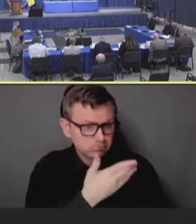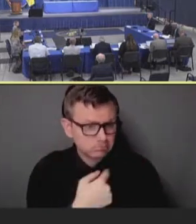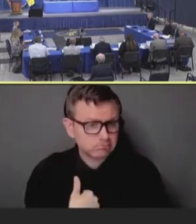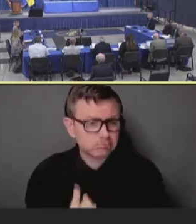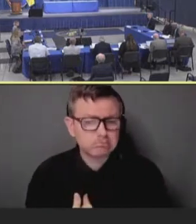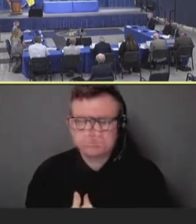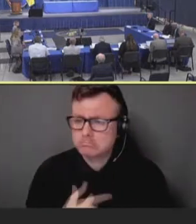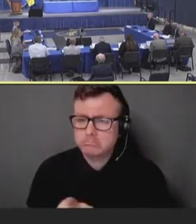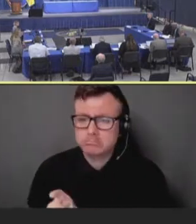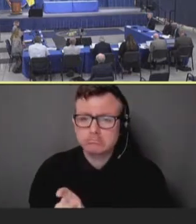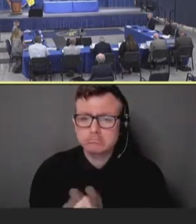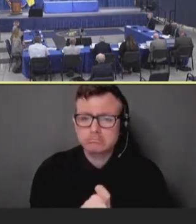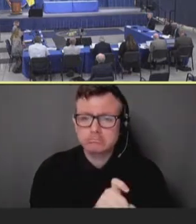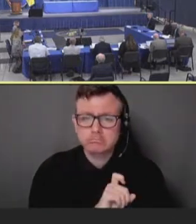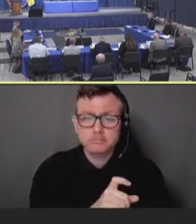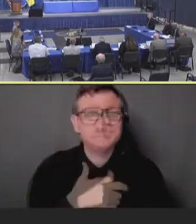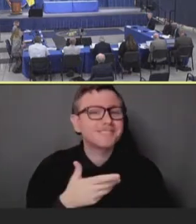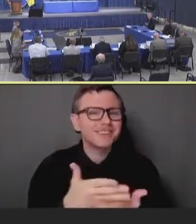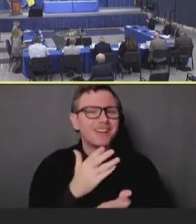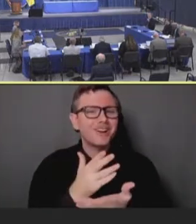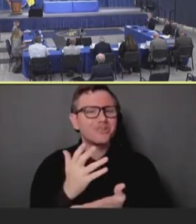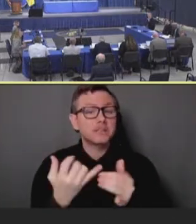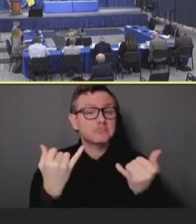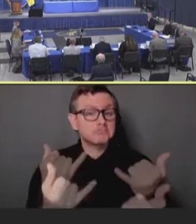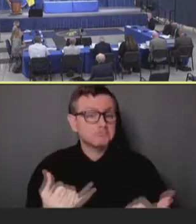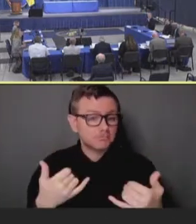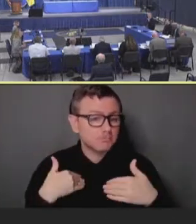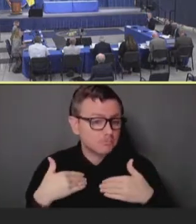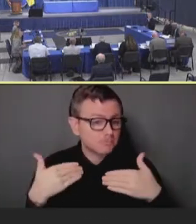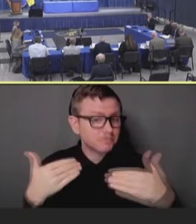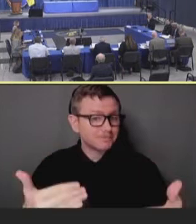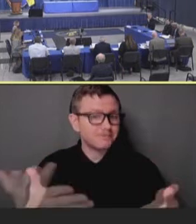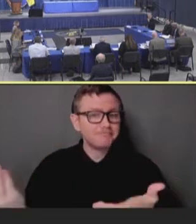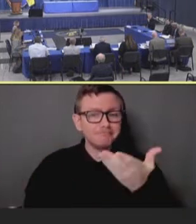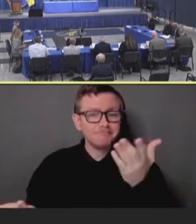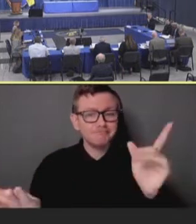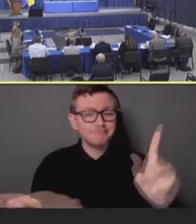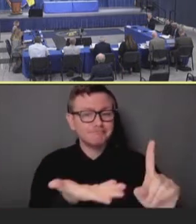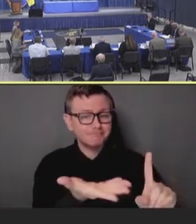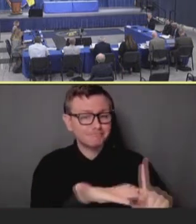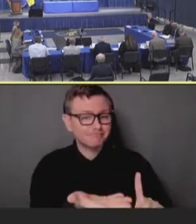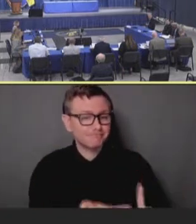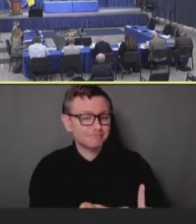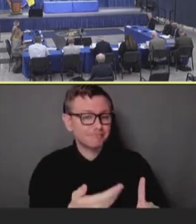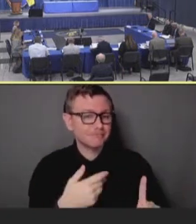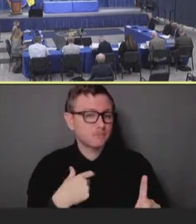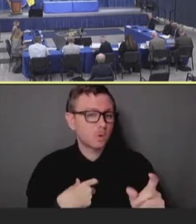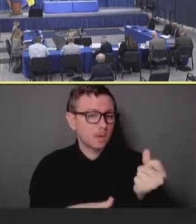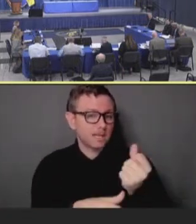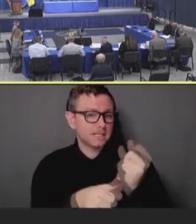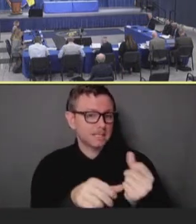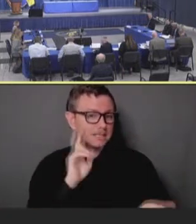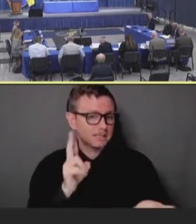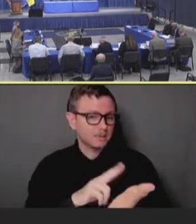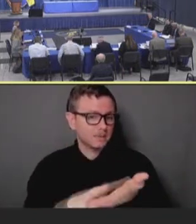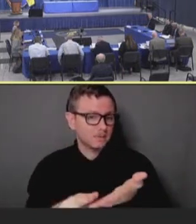With that, I'm going to go ahead and introduce the Assistant Secretary for Health, Dr. Rachel